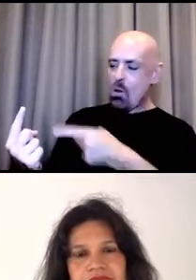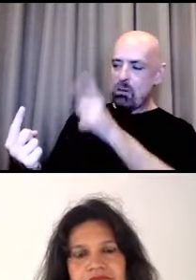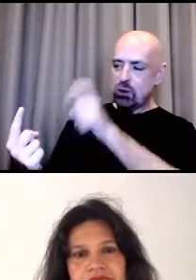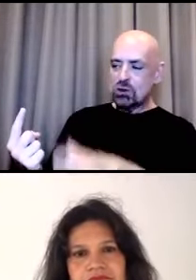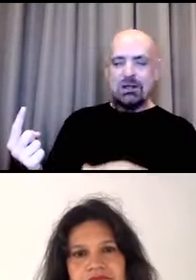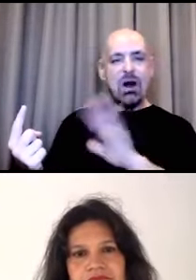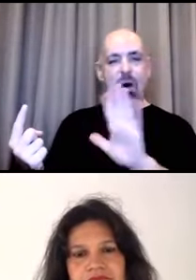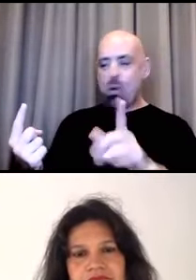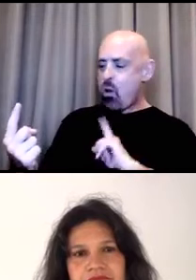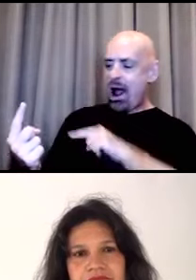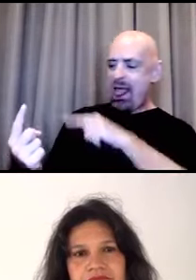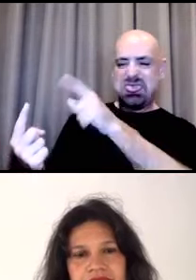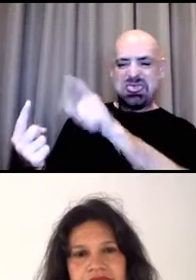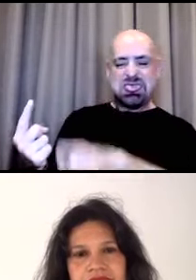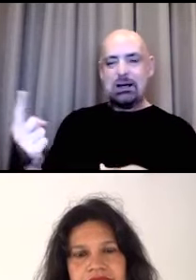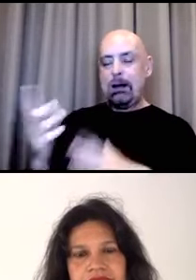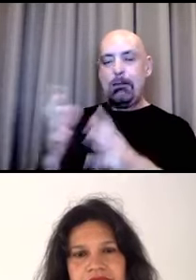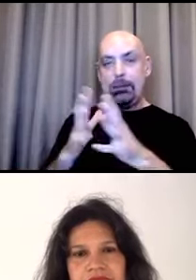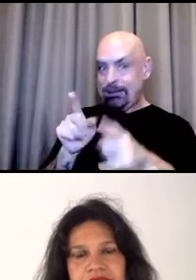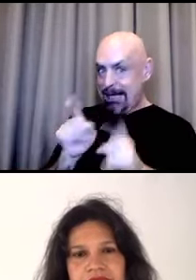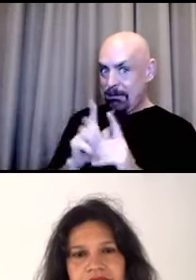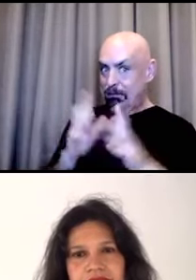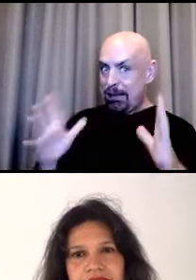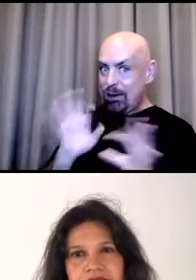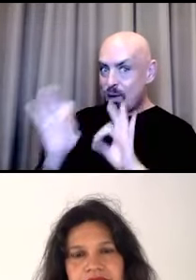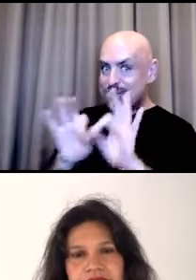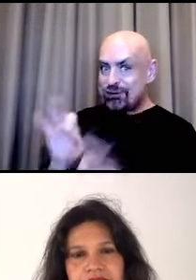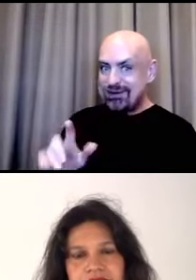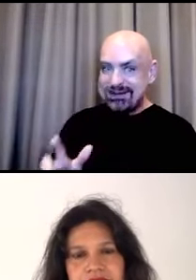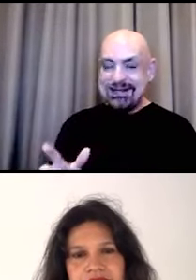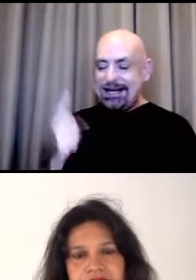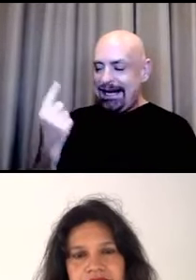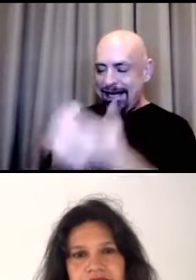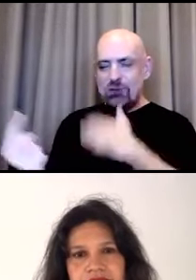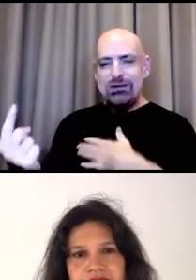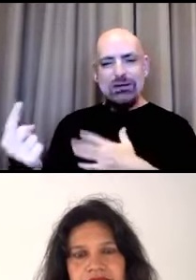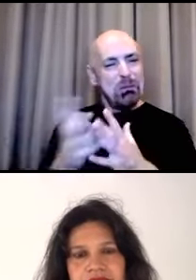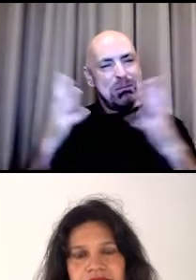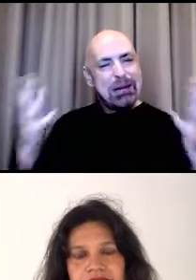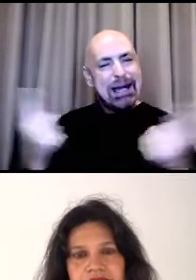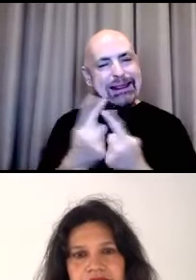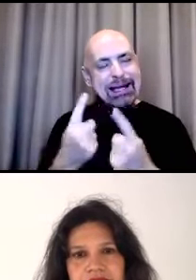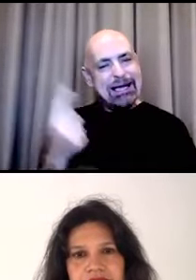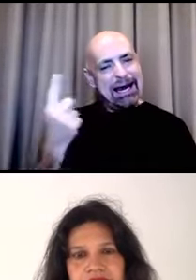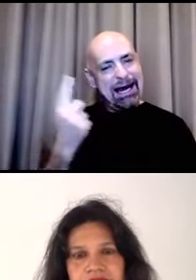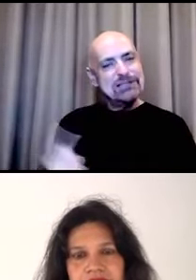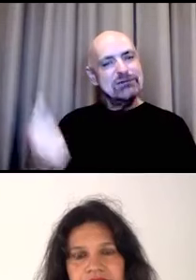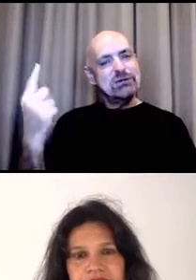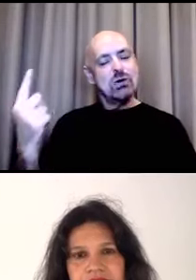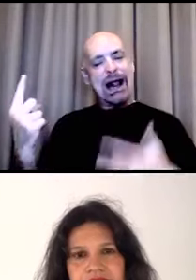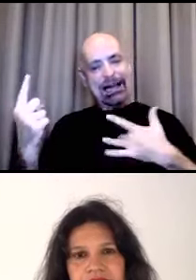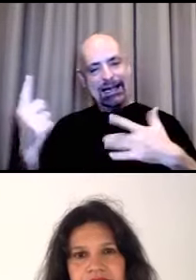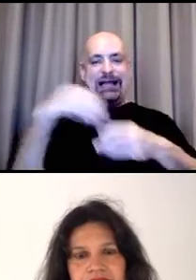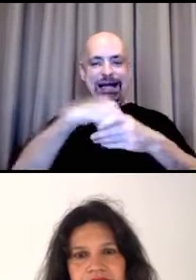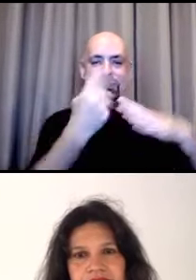structural notion of human rights you're holding structures to account whereas a lot of rights based